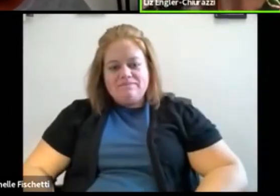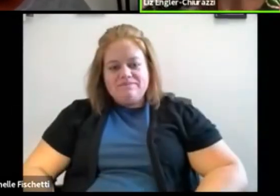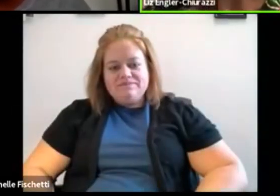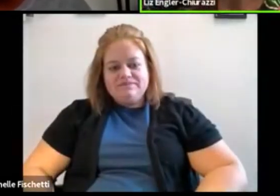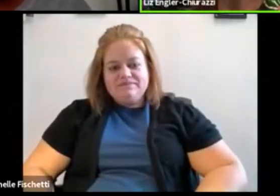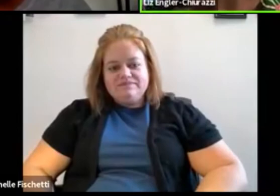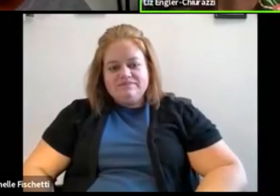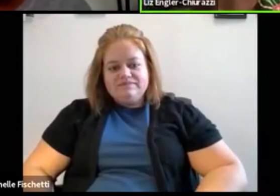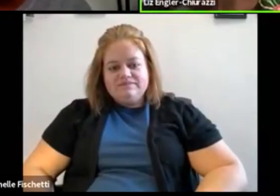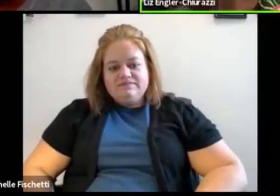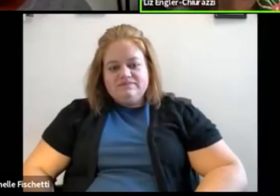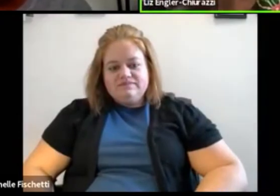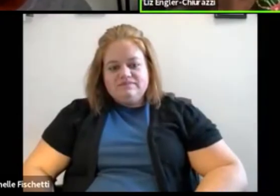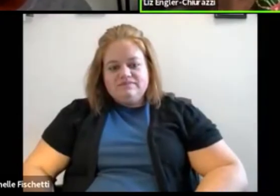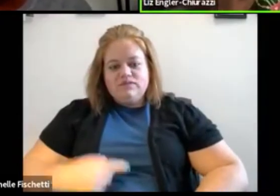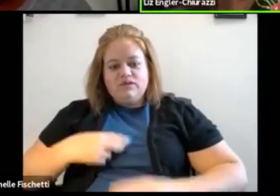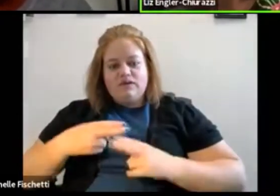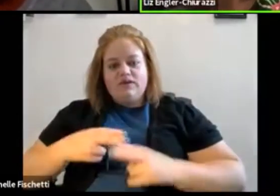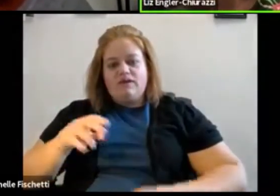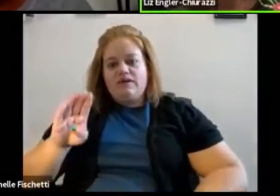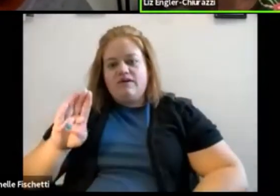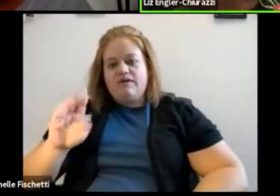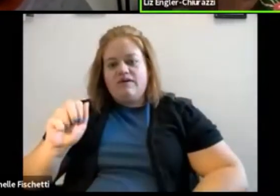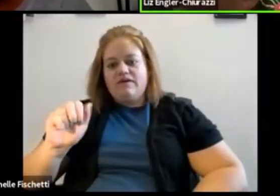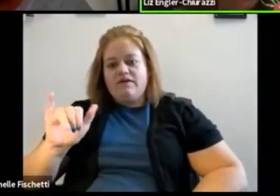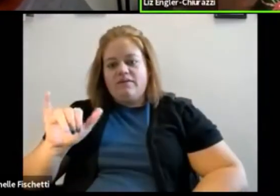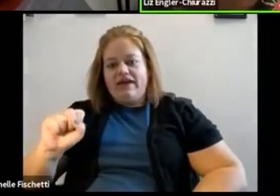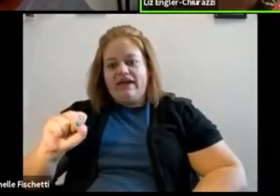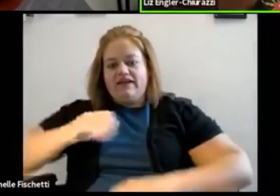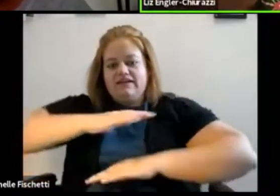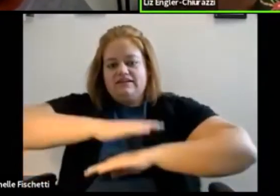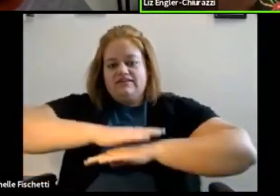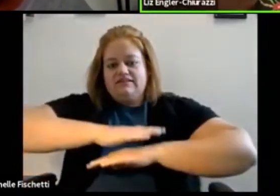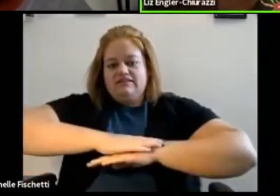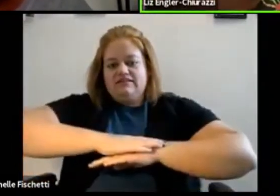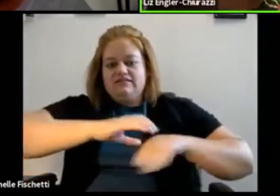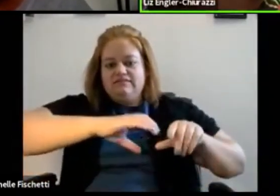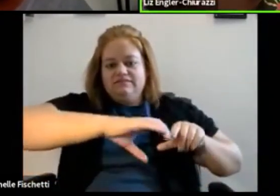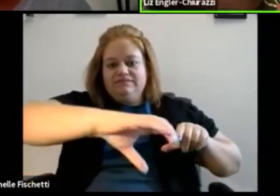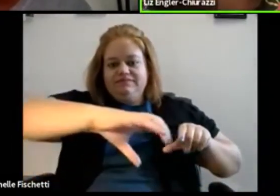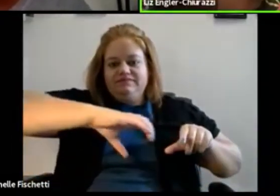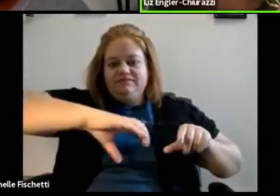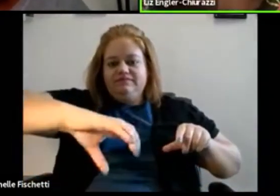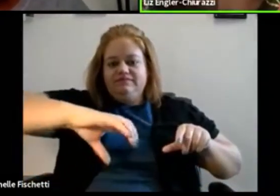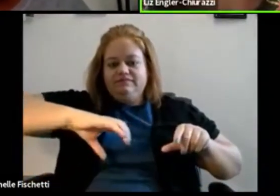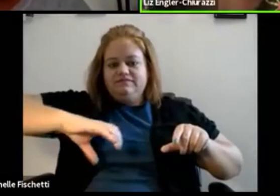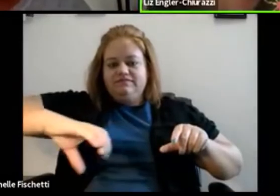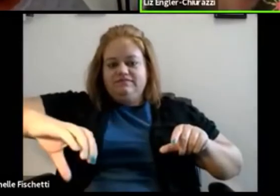what we call bays where our lab benches are contained and they extend all the